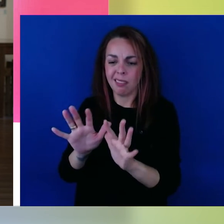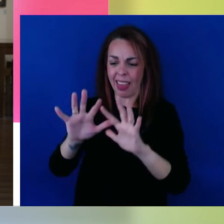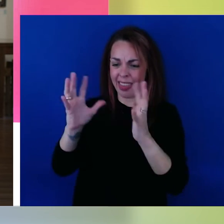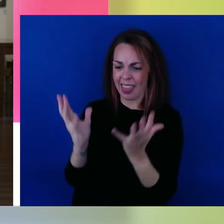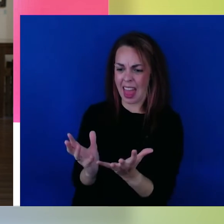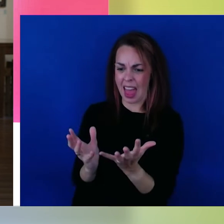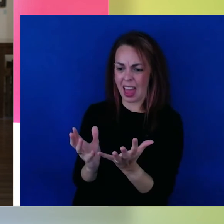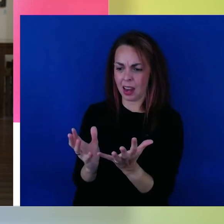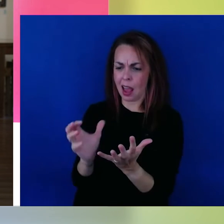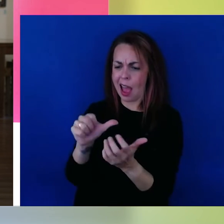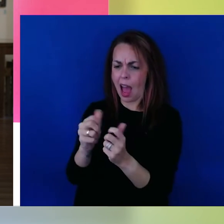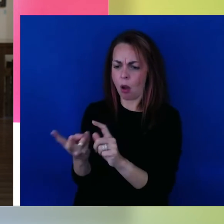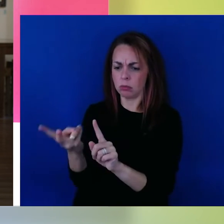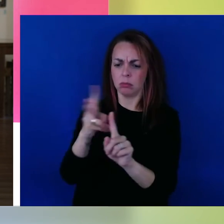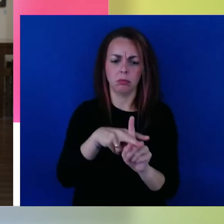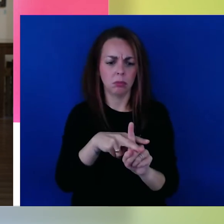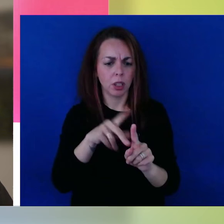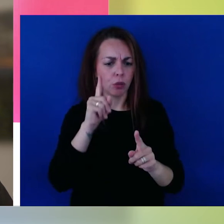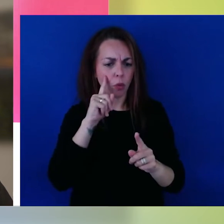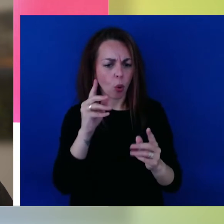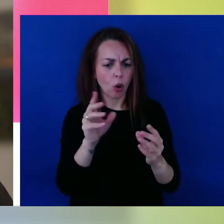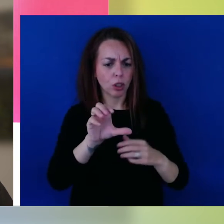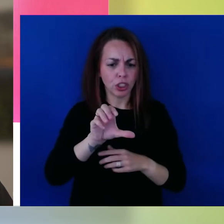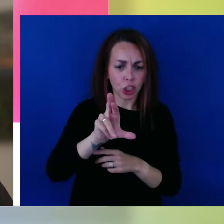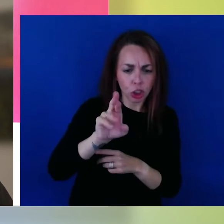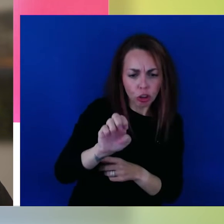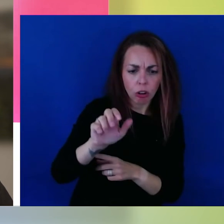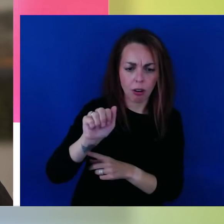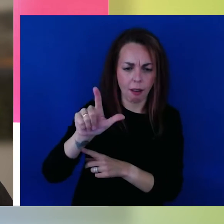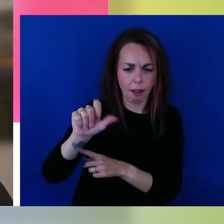which is cure ALS? This past year,